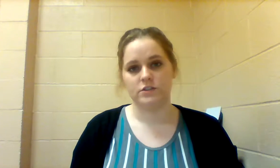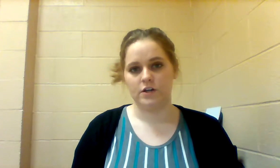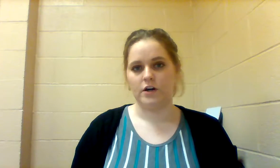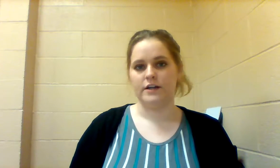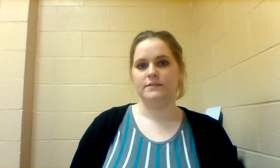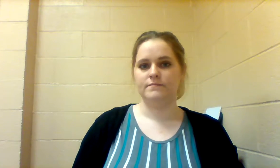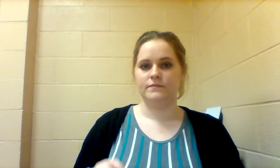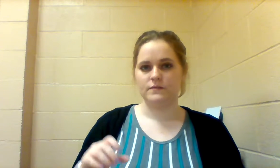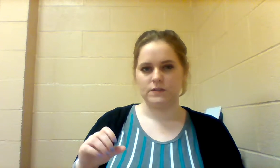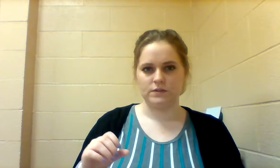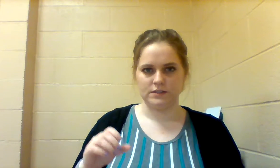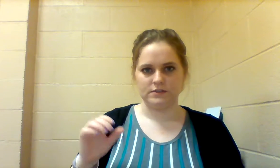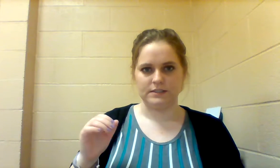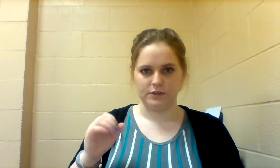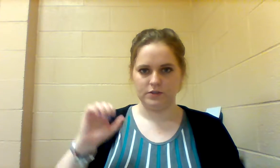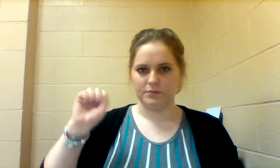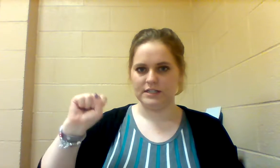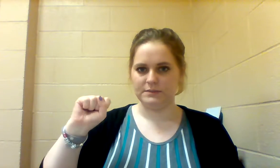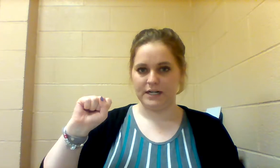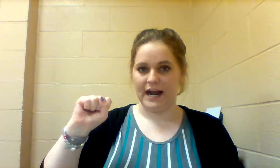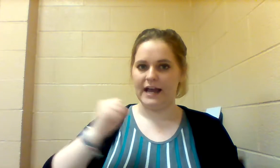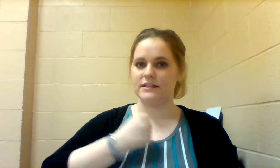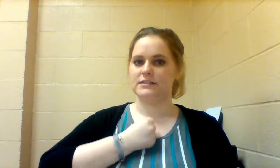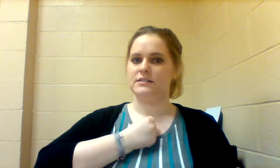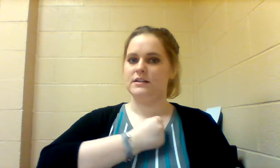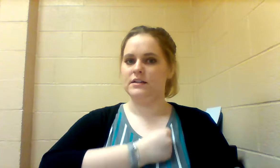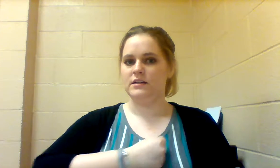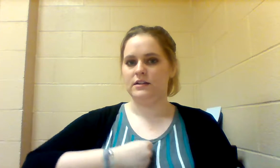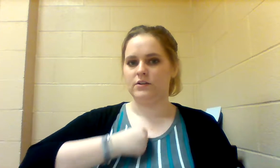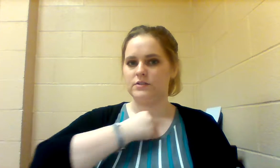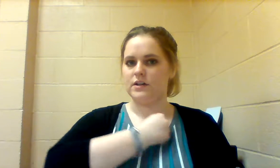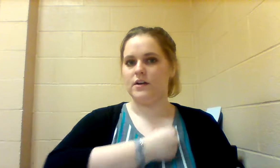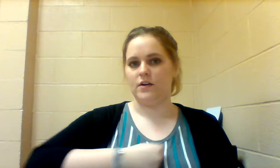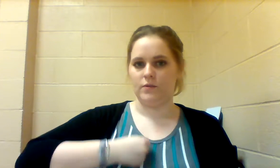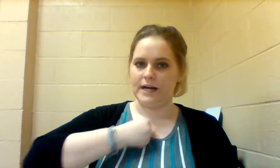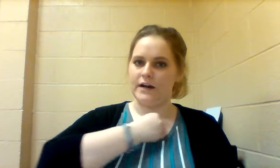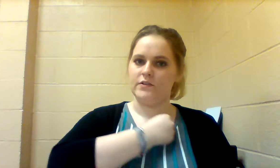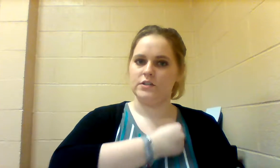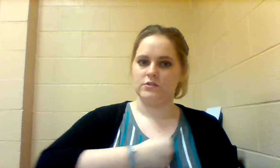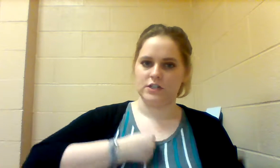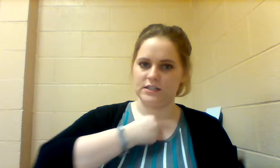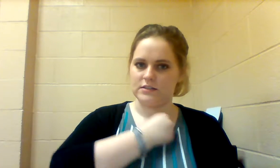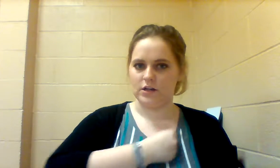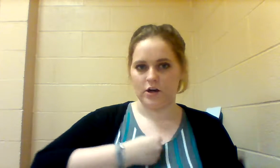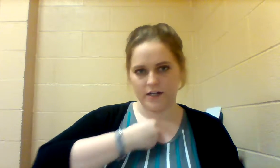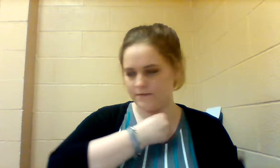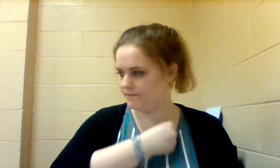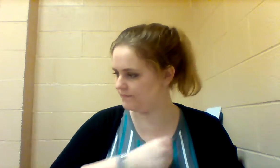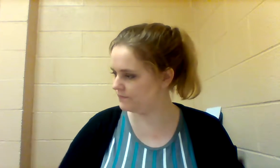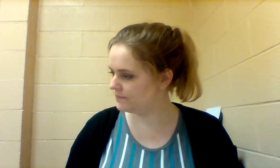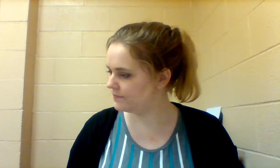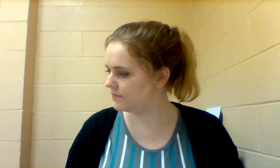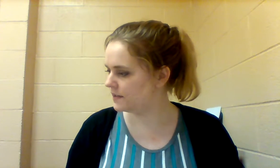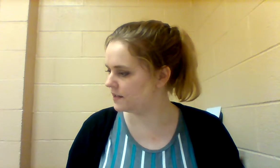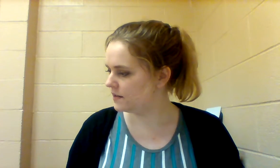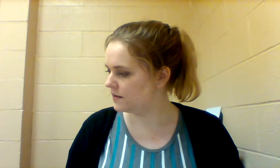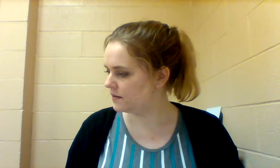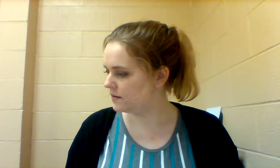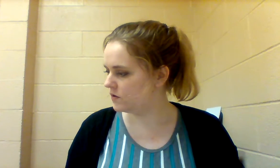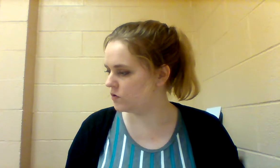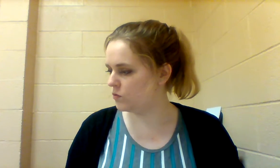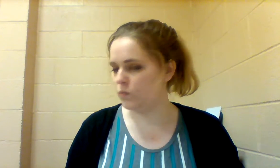SORRY so it's similar to PLEASE but an S goes around your chest SORRY